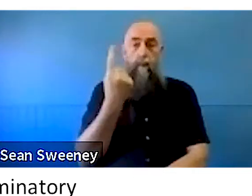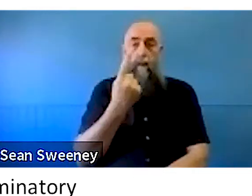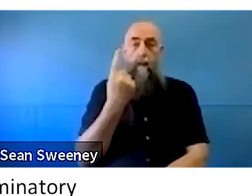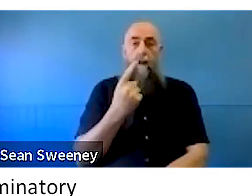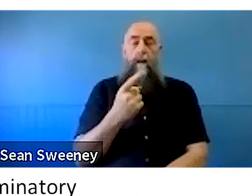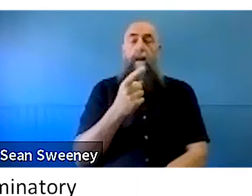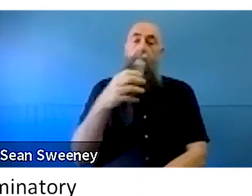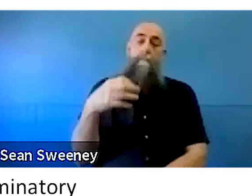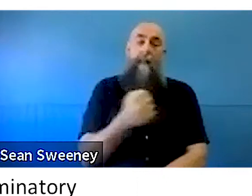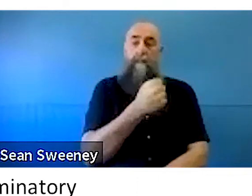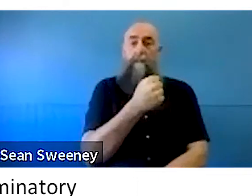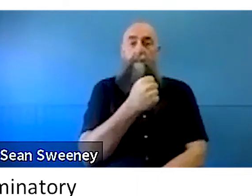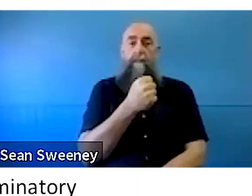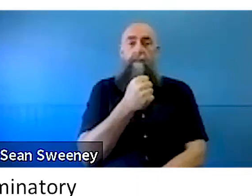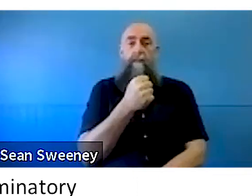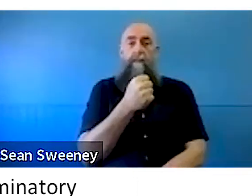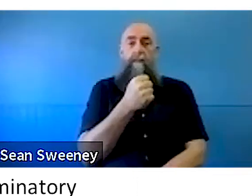grapple with those feelings.